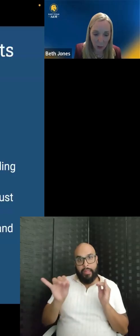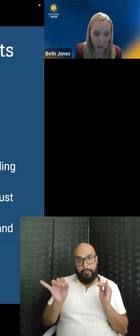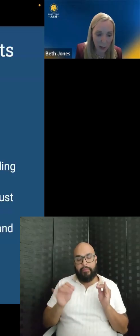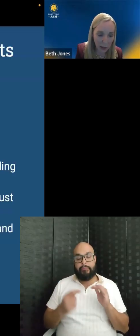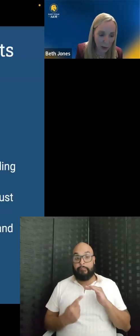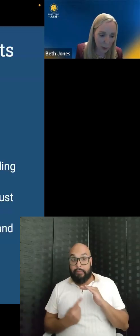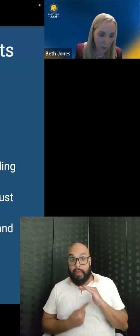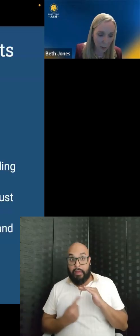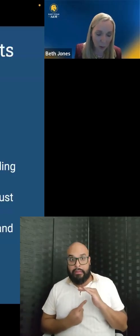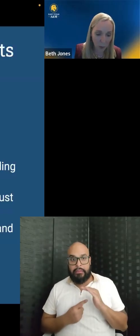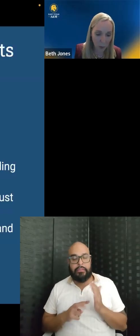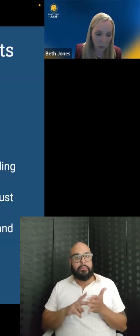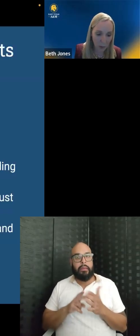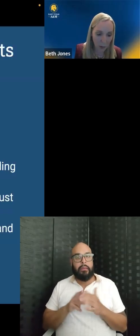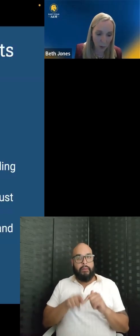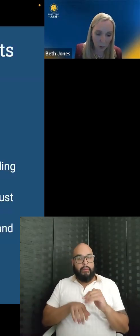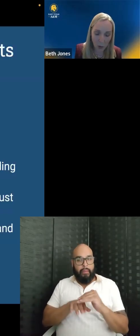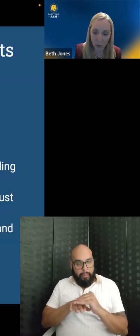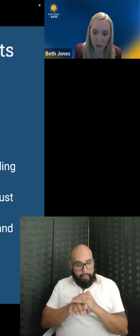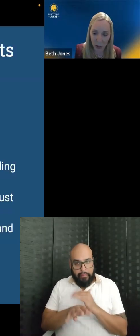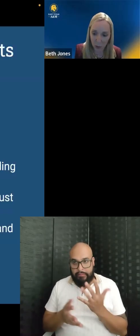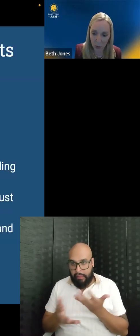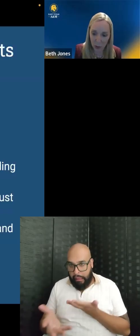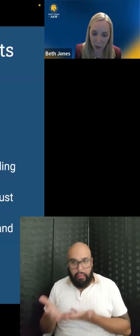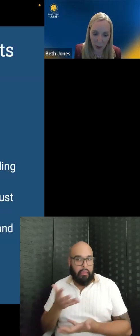You can't get to them. You do feel secluded.